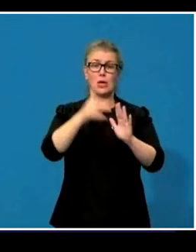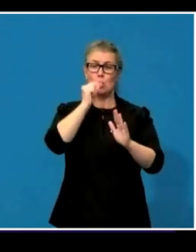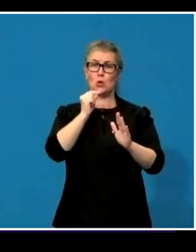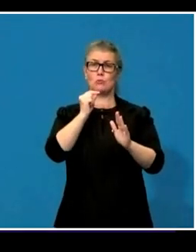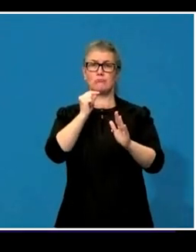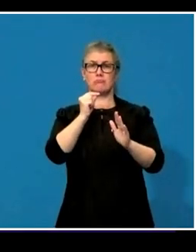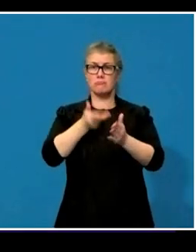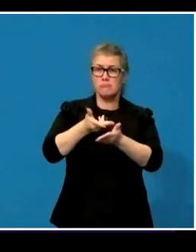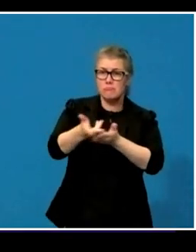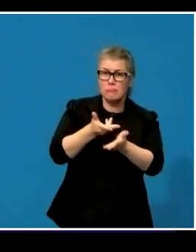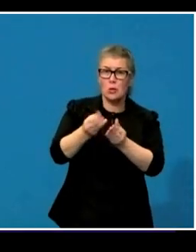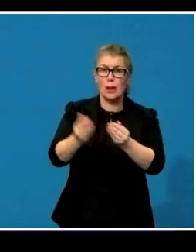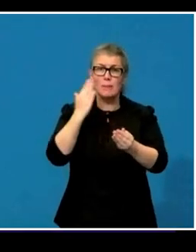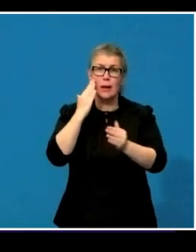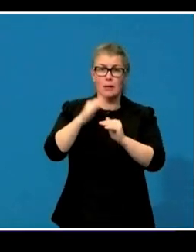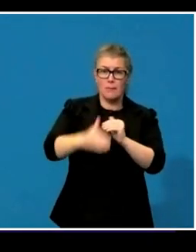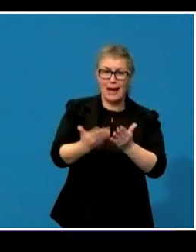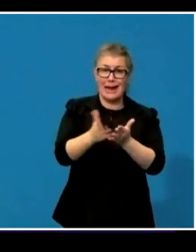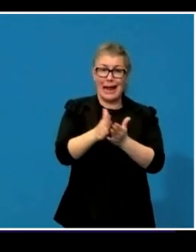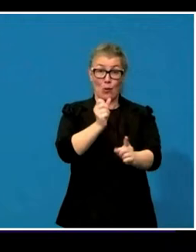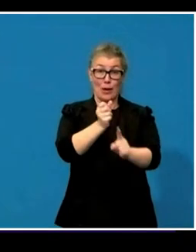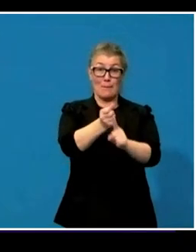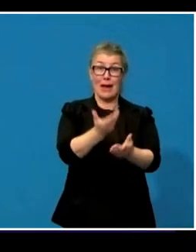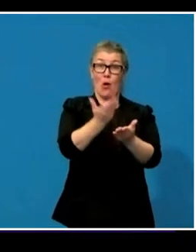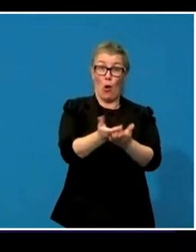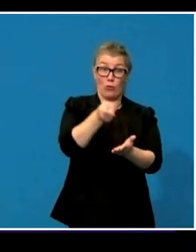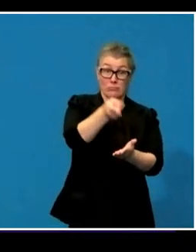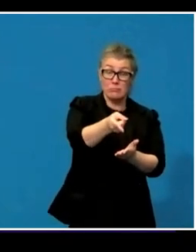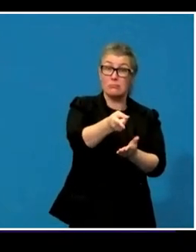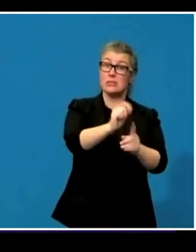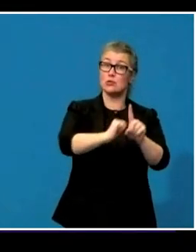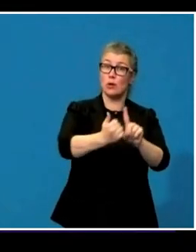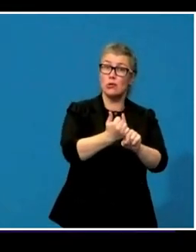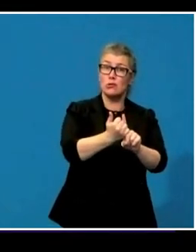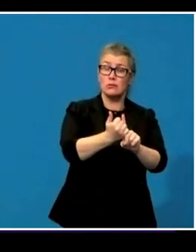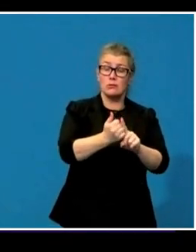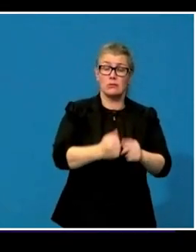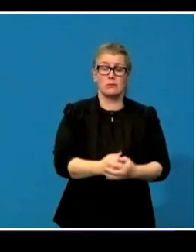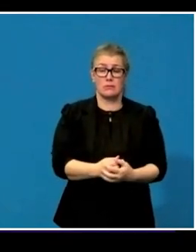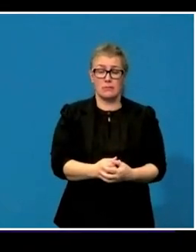about what the implications of it were, what the consequences of it would be, and she was